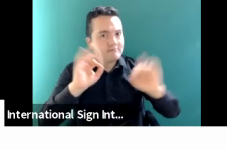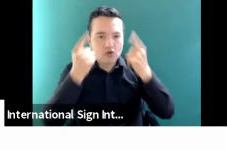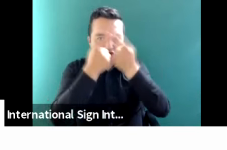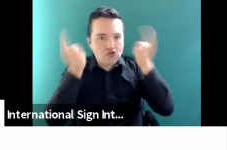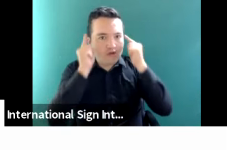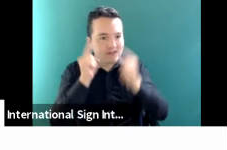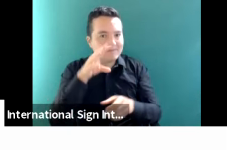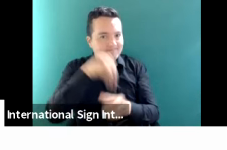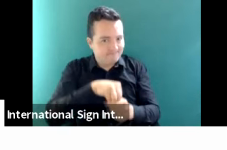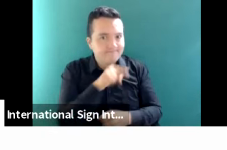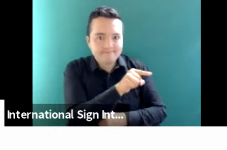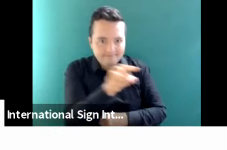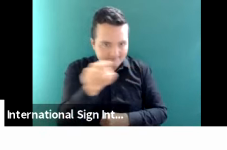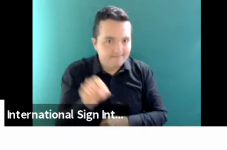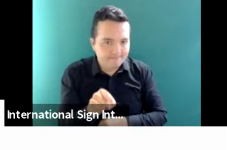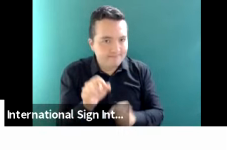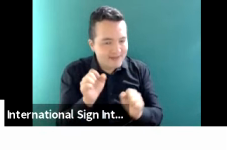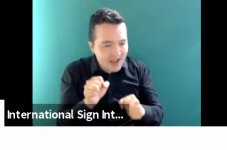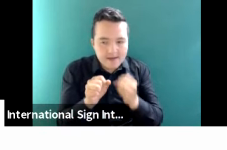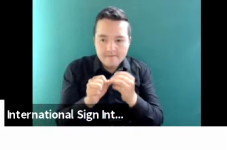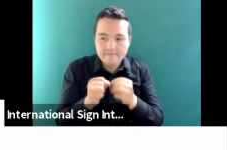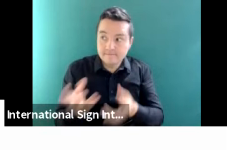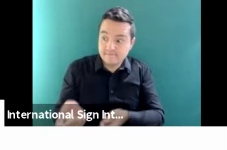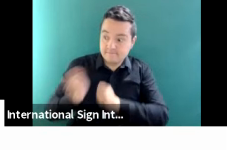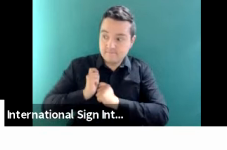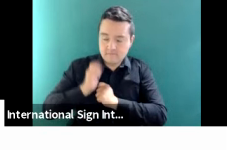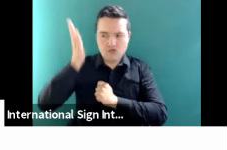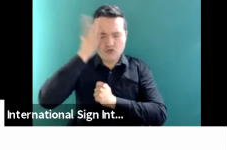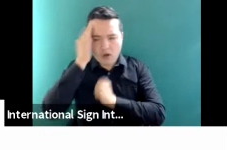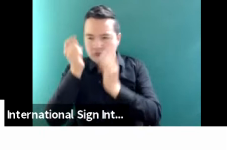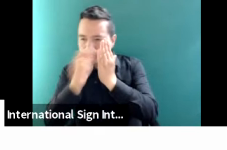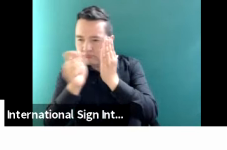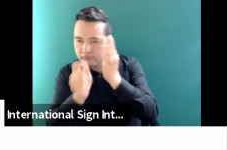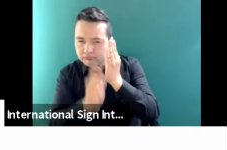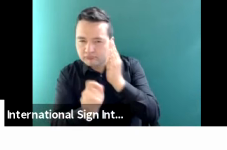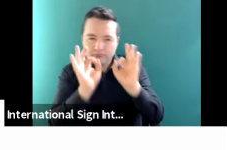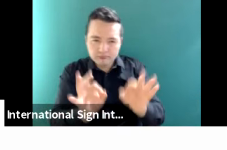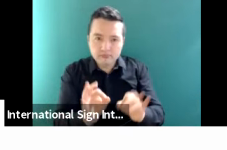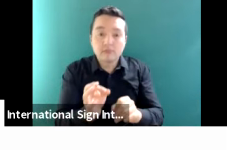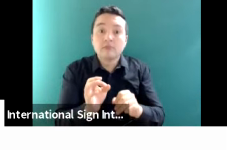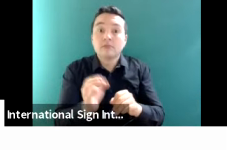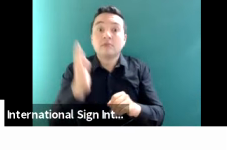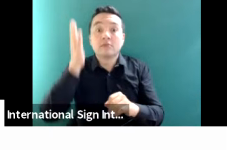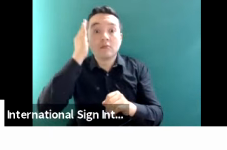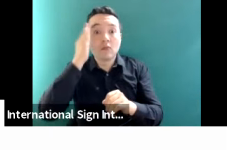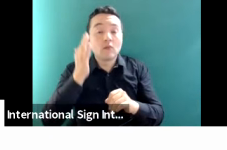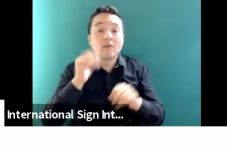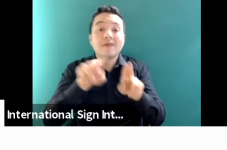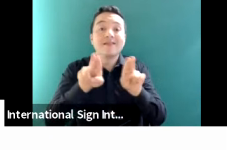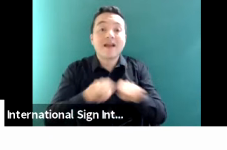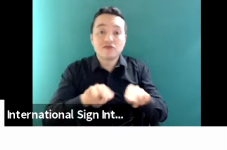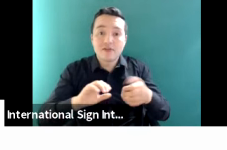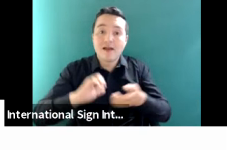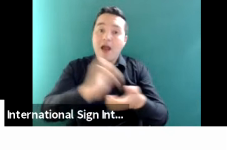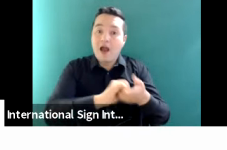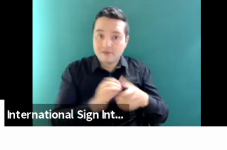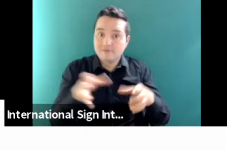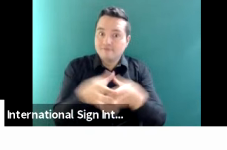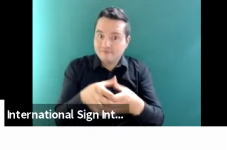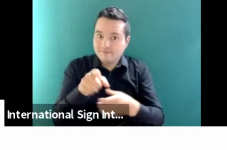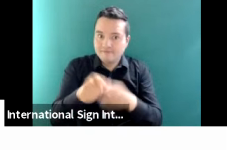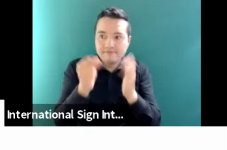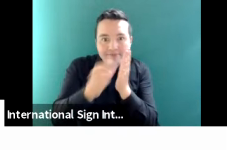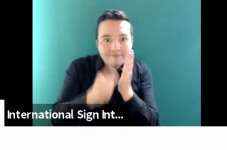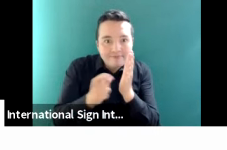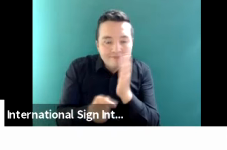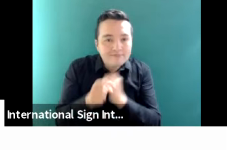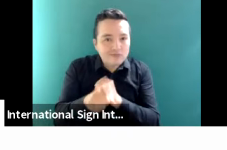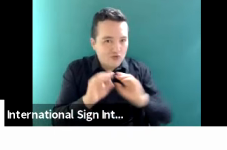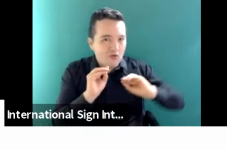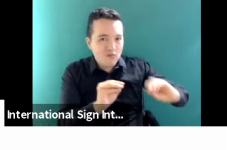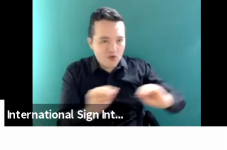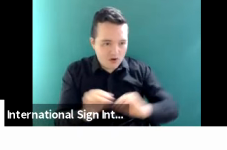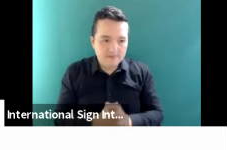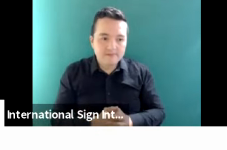Again the promotion of training and certification is critical at the university level.